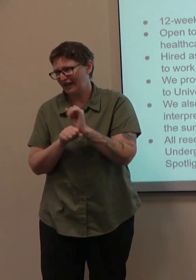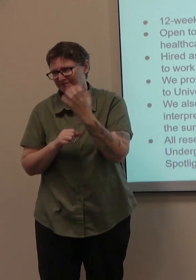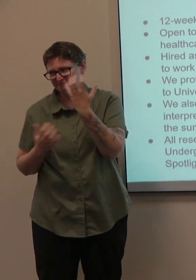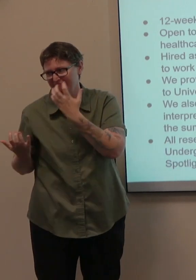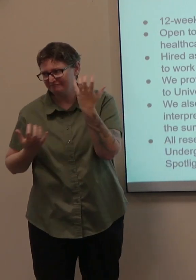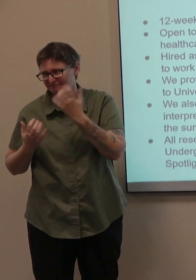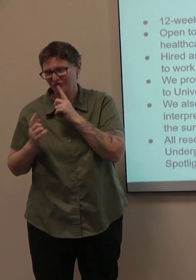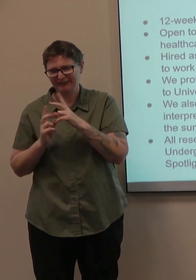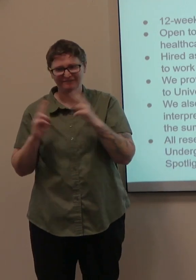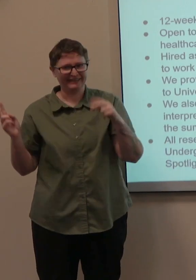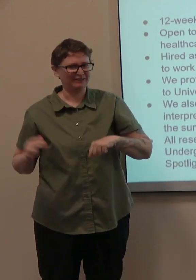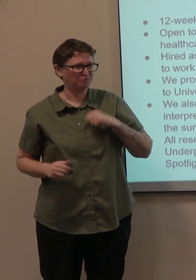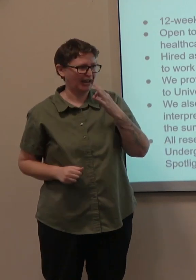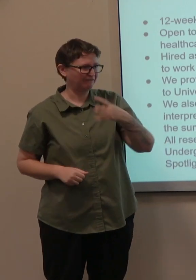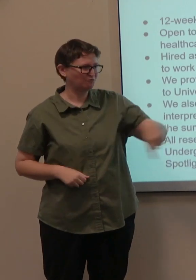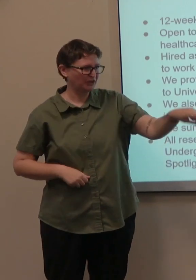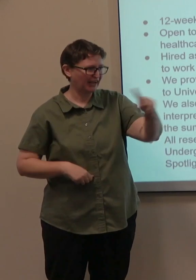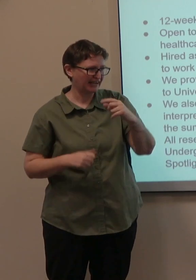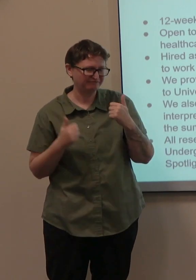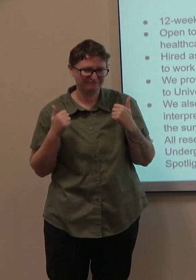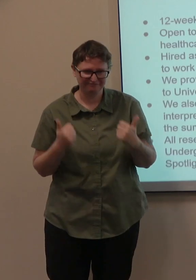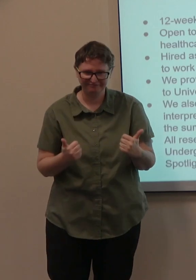and everyone did an amazing job. I'm very proud of the RAs.